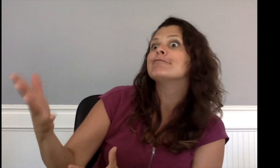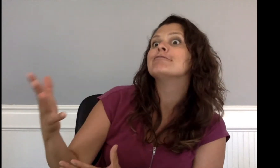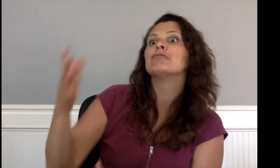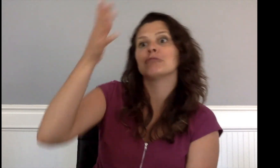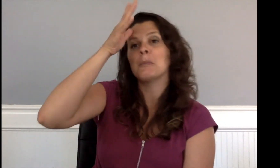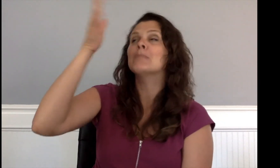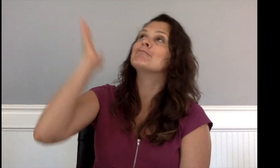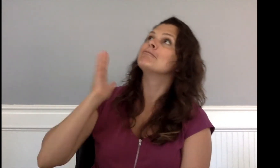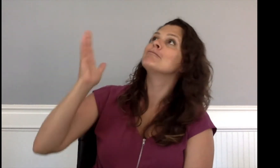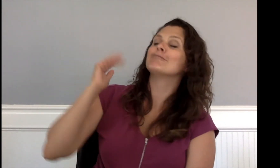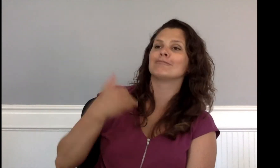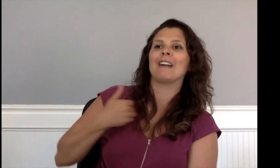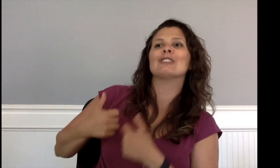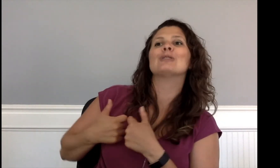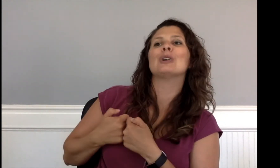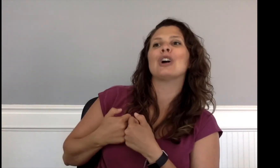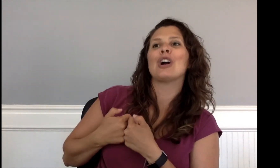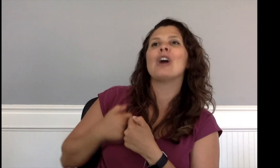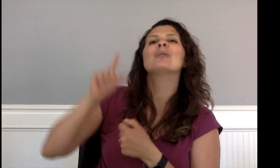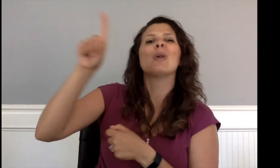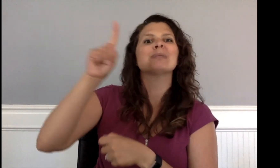reeled in pondweed. "Irving's telling you he had a sweetheart